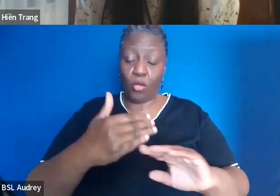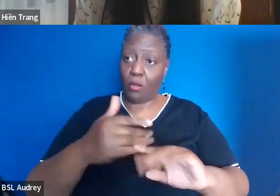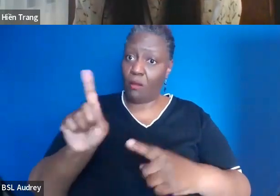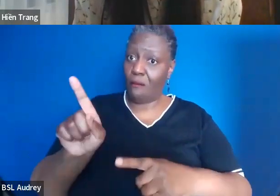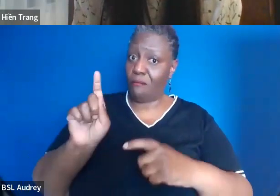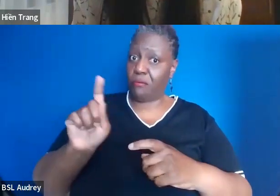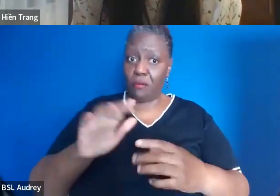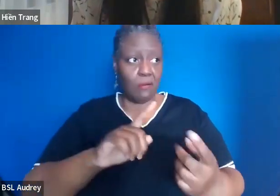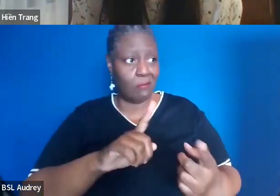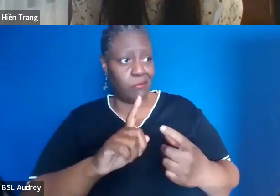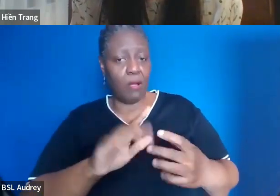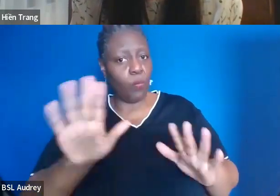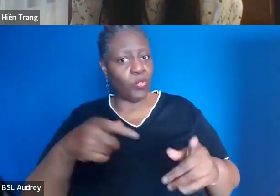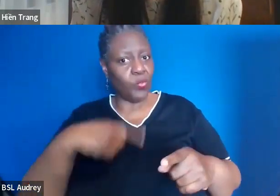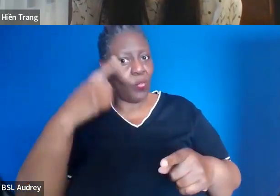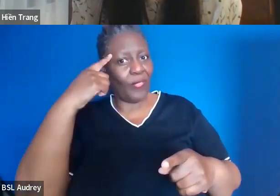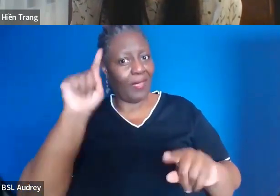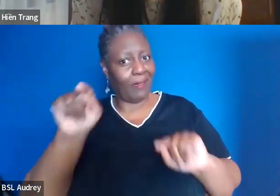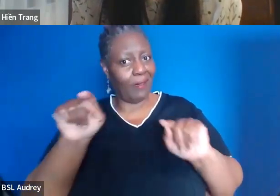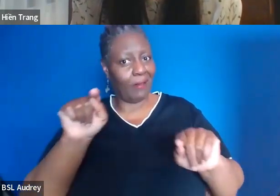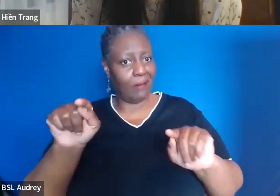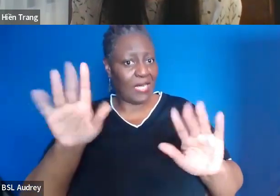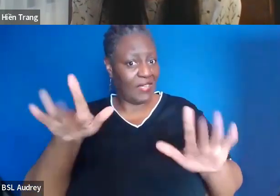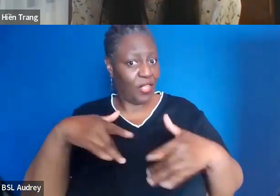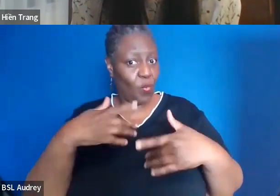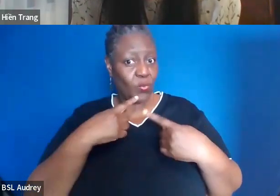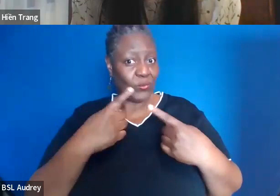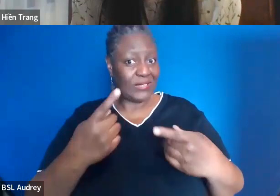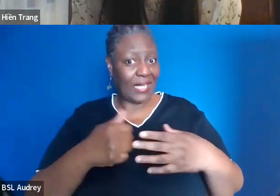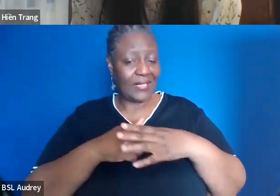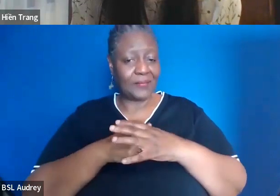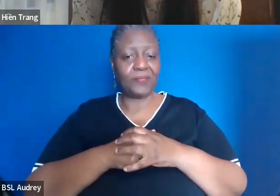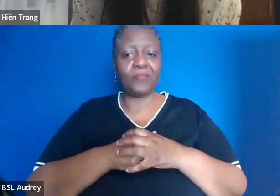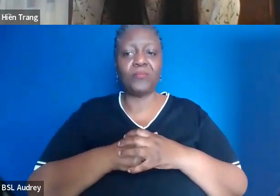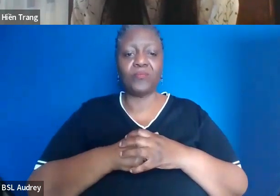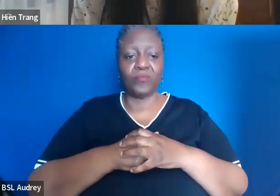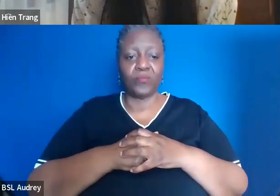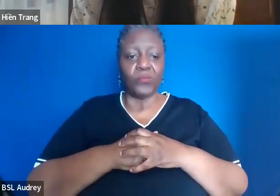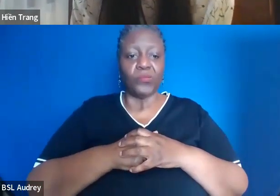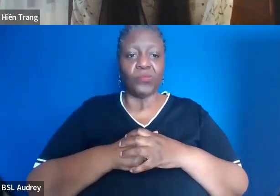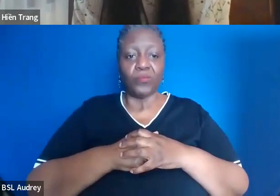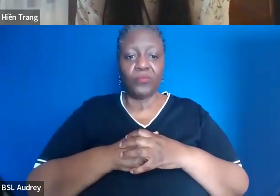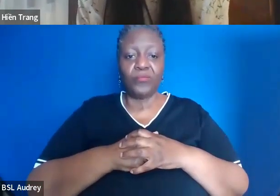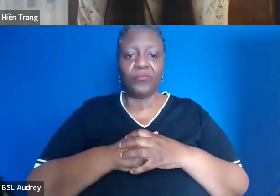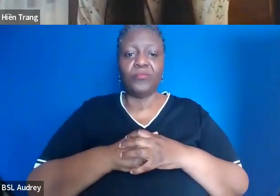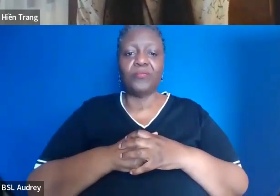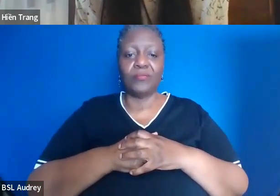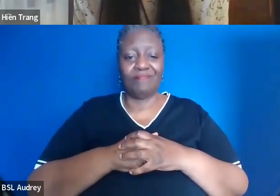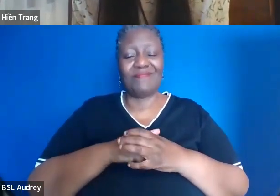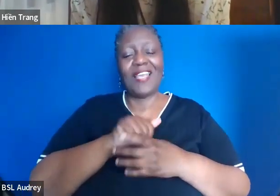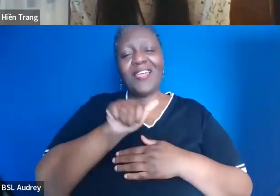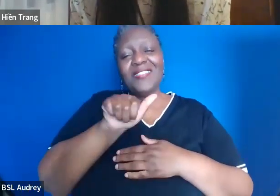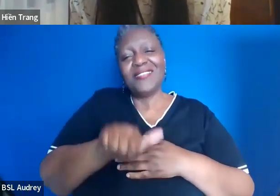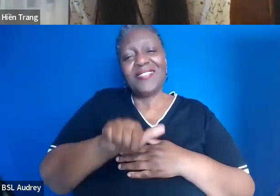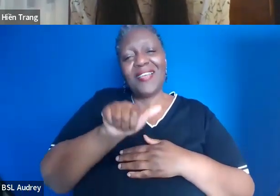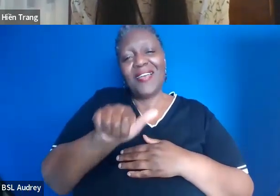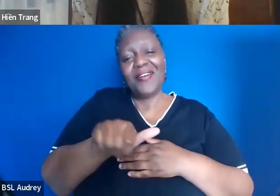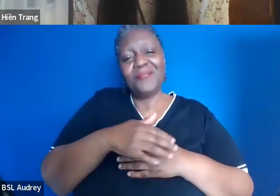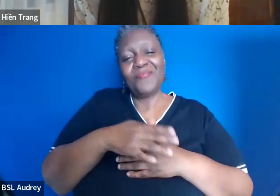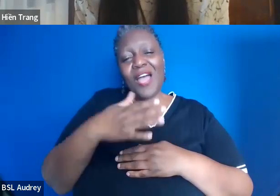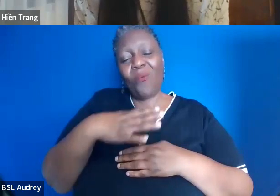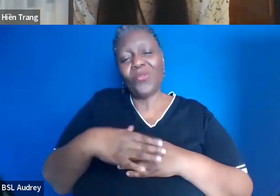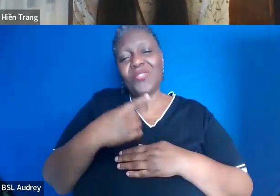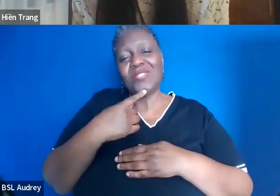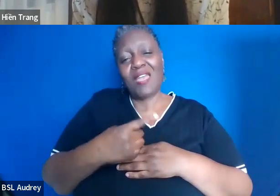the work that you've done um in closing maybe Mingle yeah I I will just say that this was a very